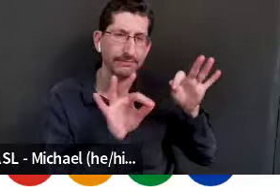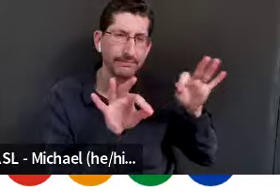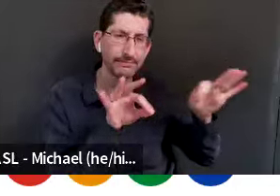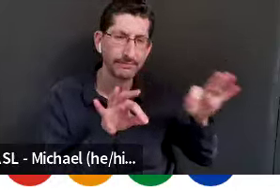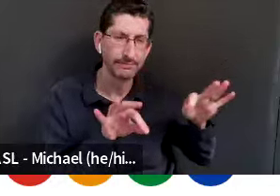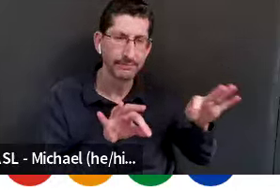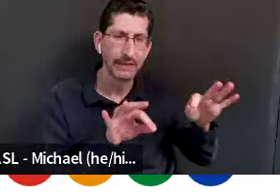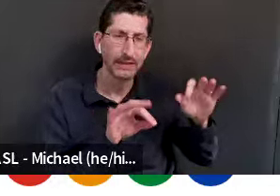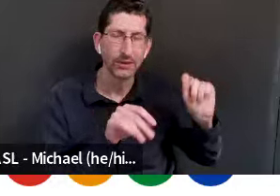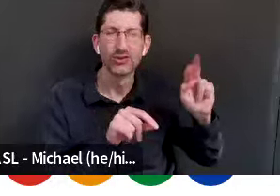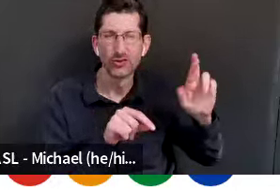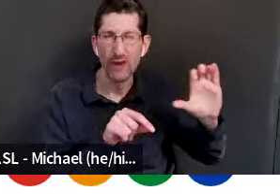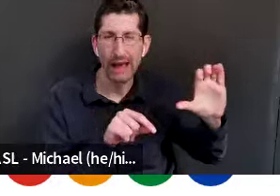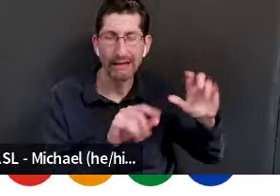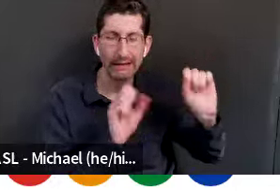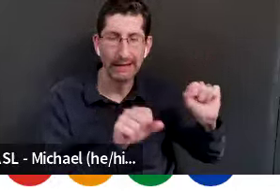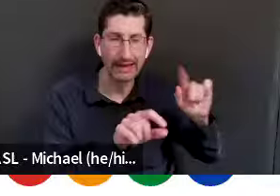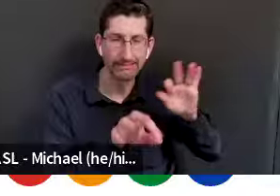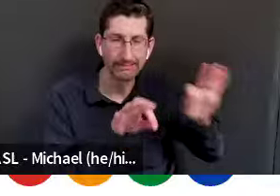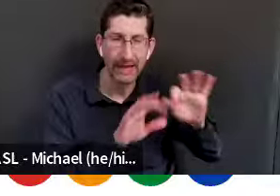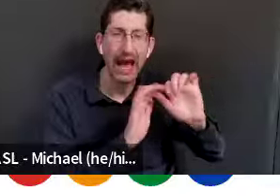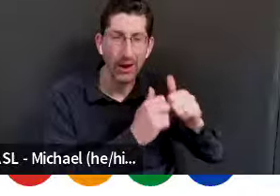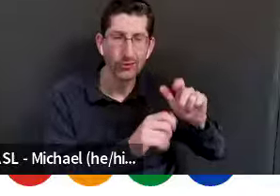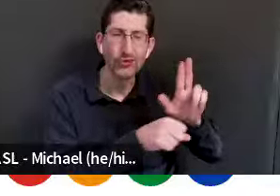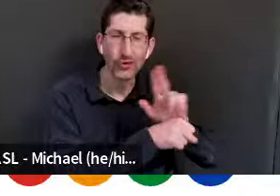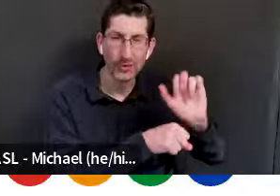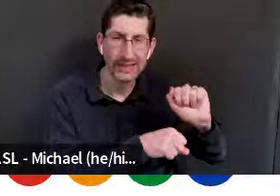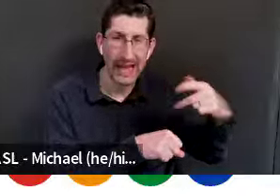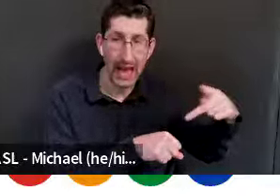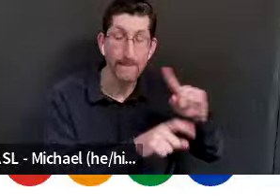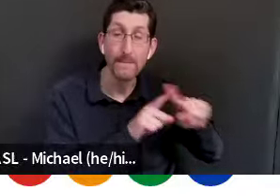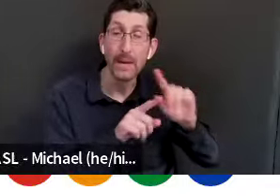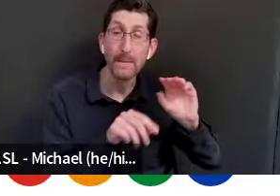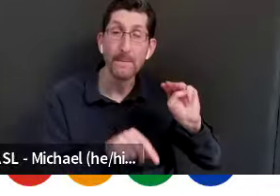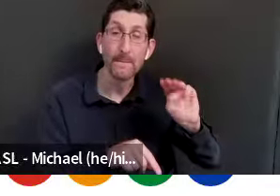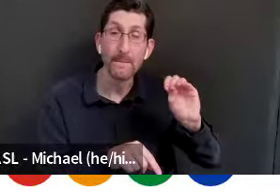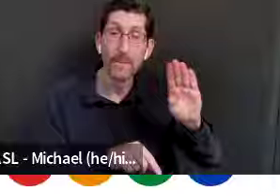TRAC CAN ANSWER BASIC QUESTIONS ABOUT HOW TO USE THE APP FOR CUSTOMERS.